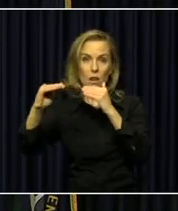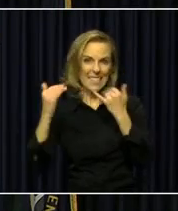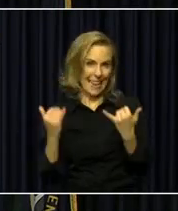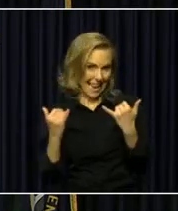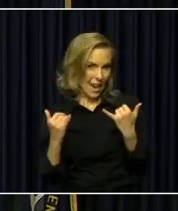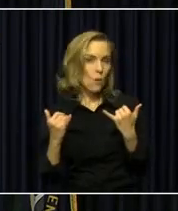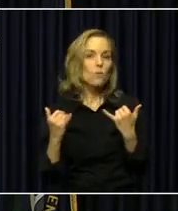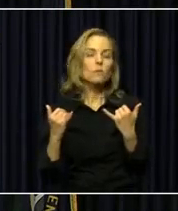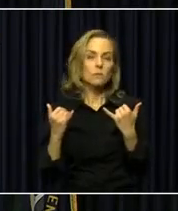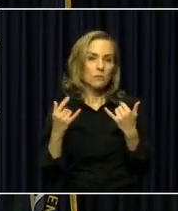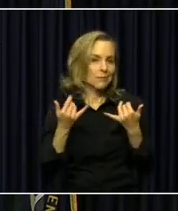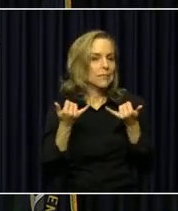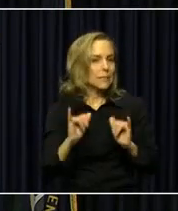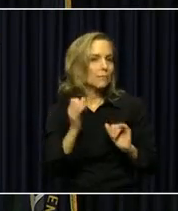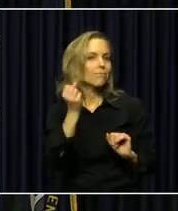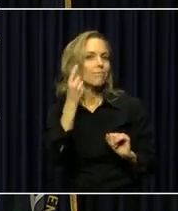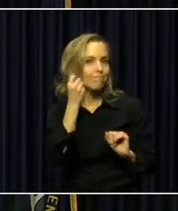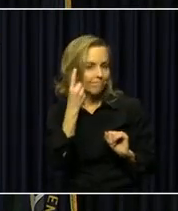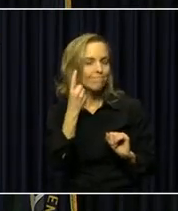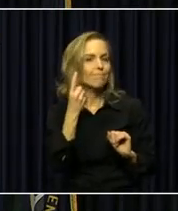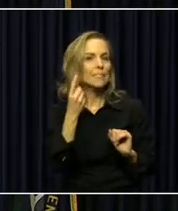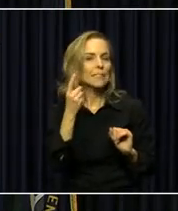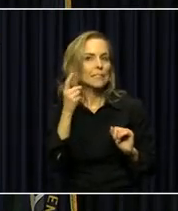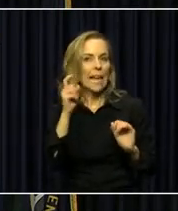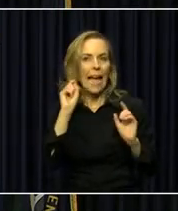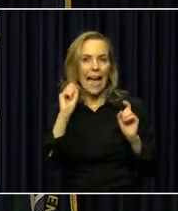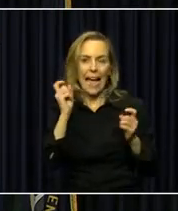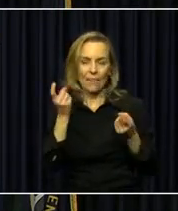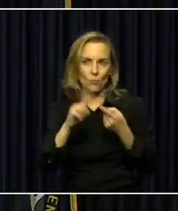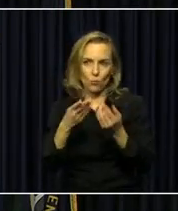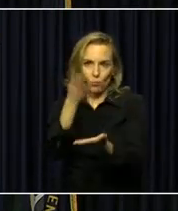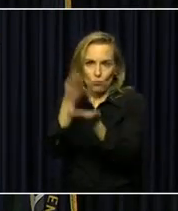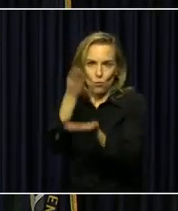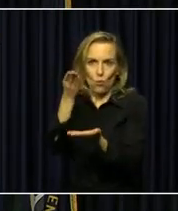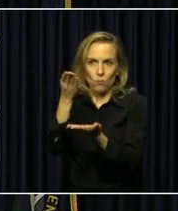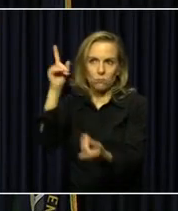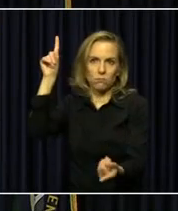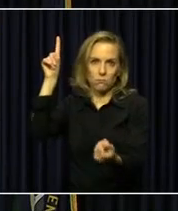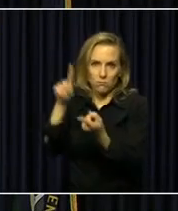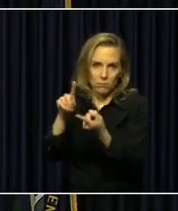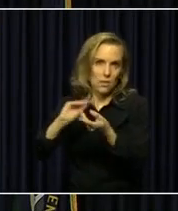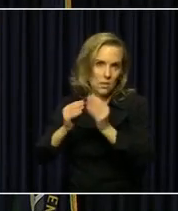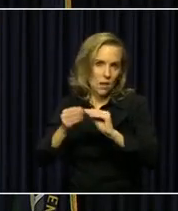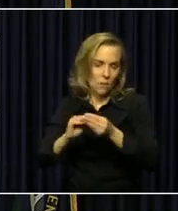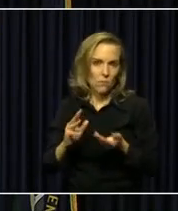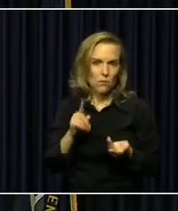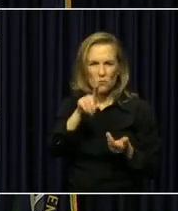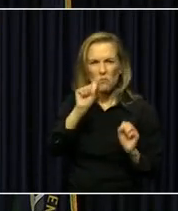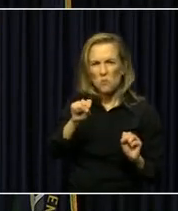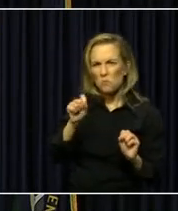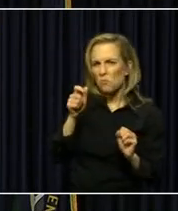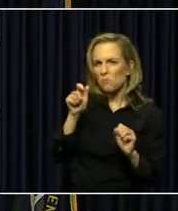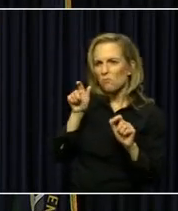THE REAL CHALLENGE RIGHT NOW, AND IT'S ALL OVER THE COUNTRY, IS SWABS. DR. STACK SHOWED YOU THOSE.